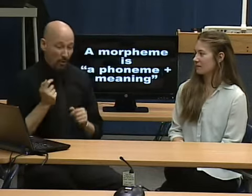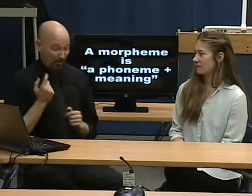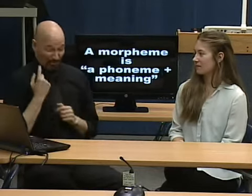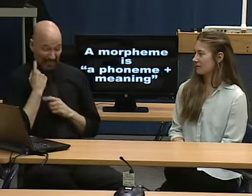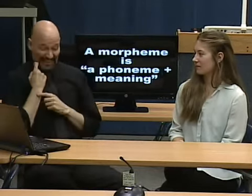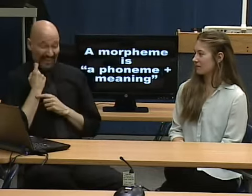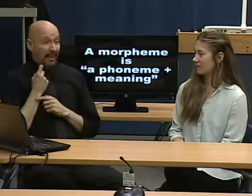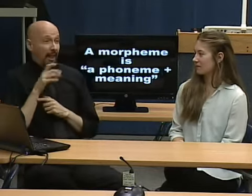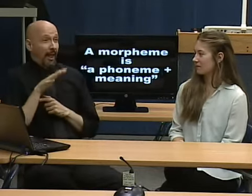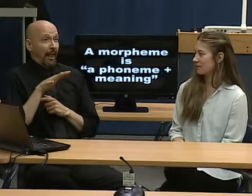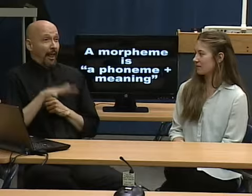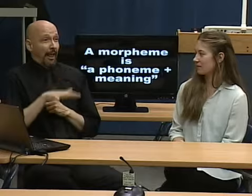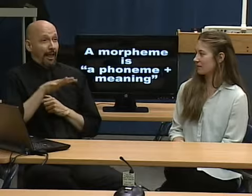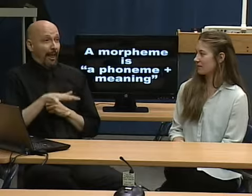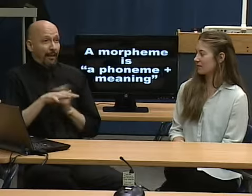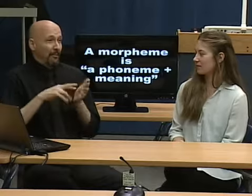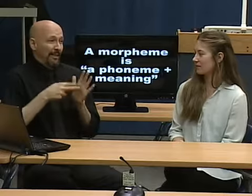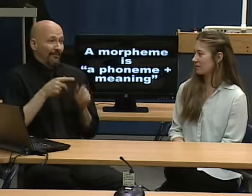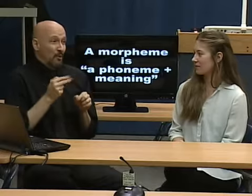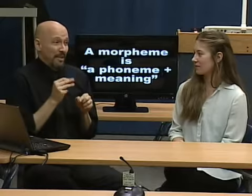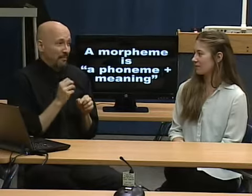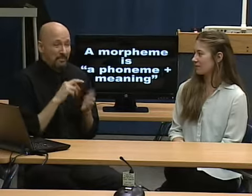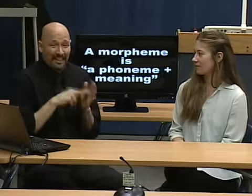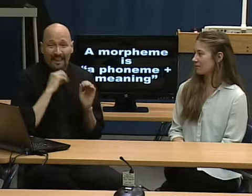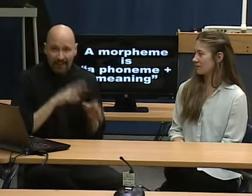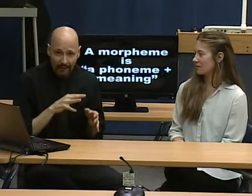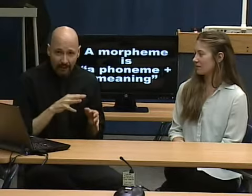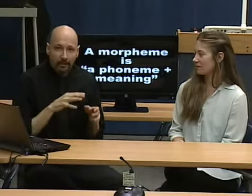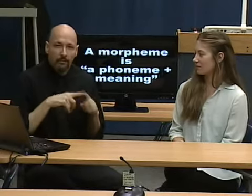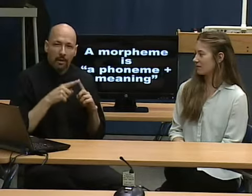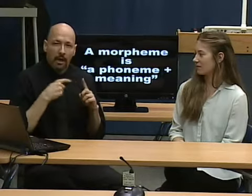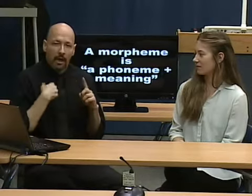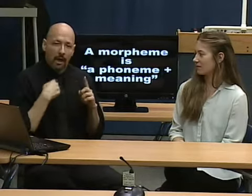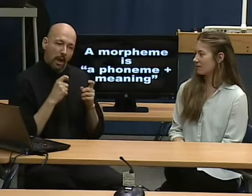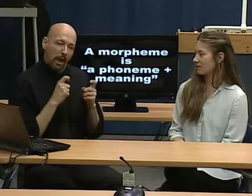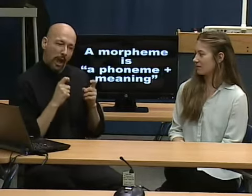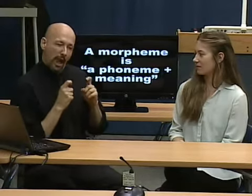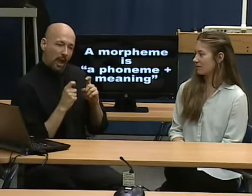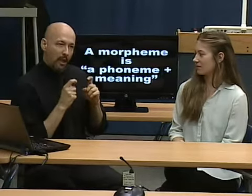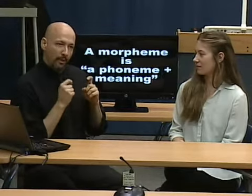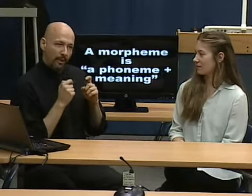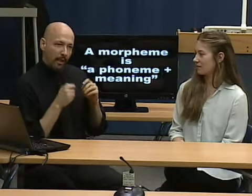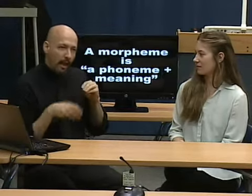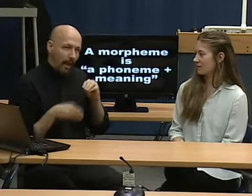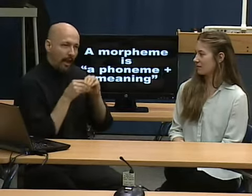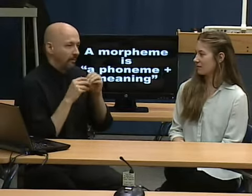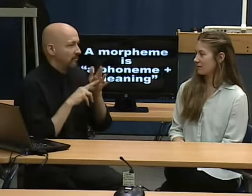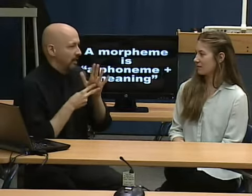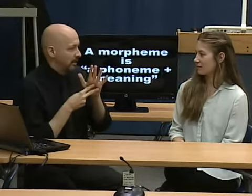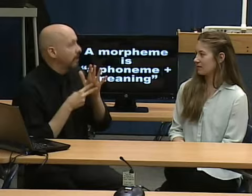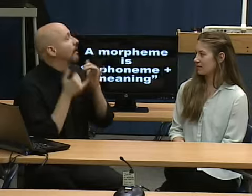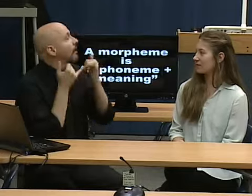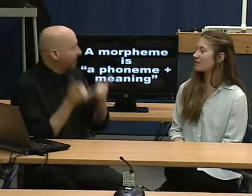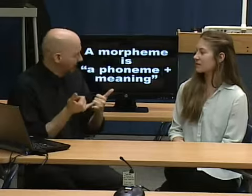Recently, when I signed this (hand wave up and down), it didn't mean anything. But I tweaked it just a little and that added meaning.